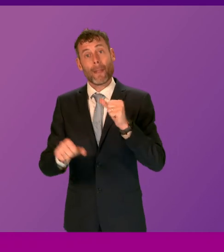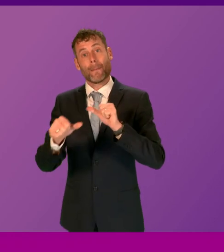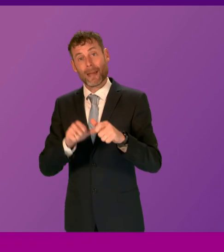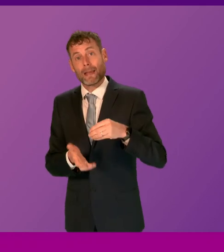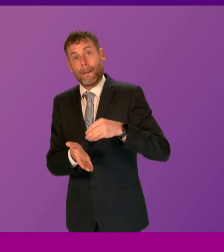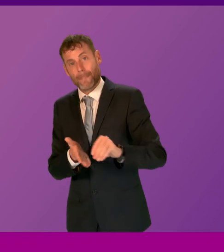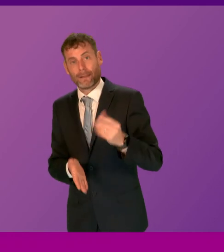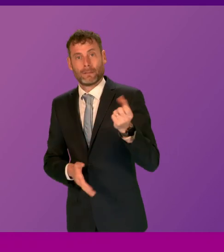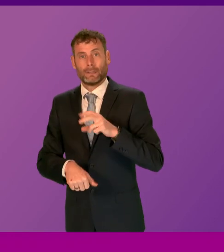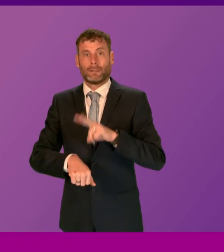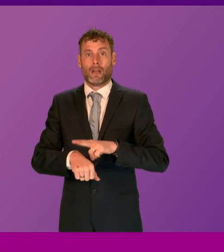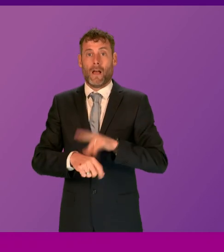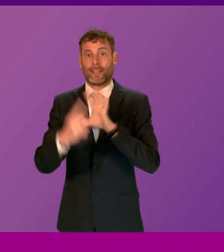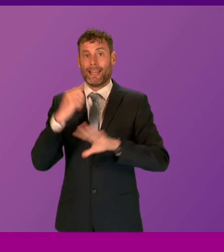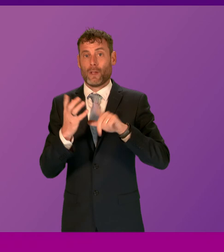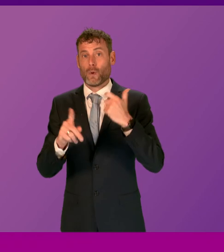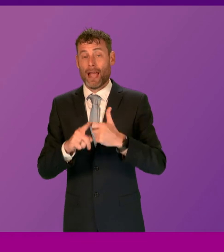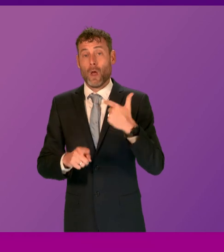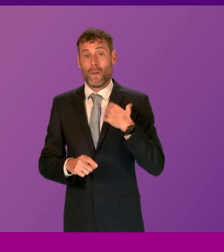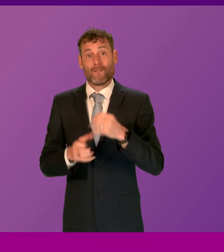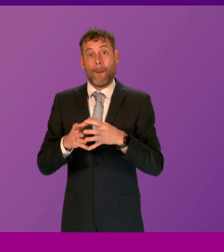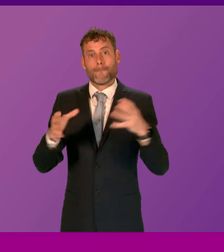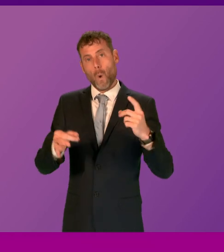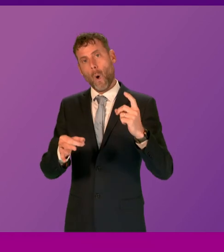We have more qualified nurses and midwives per head of population than there are in England,